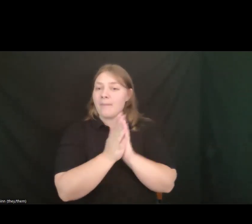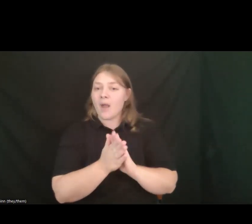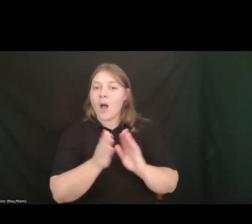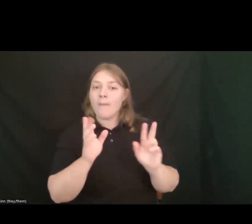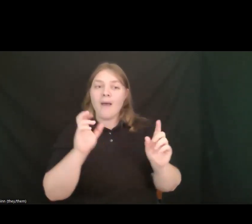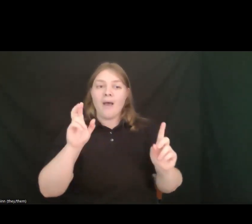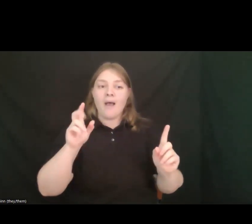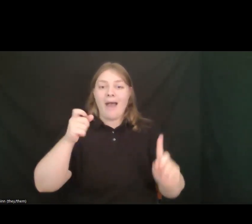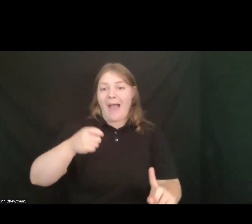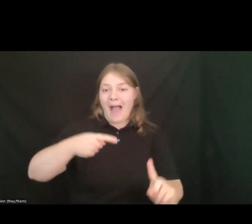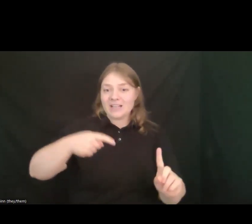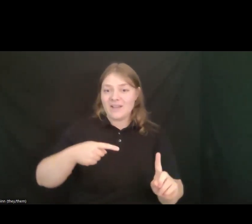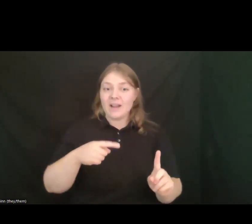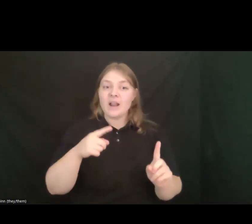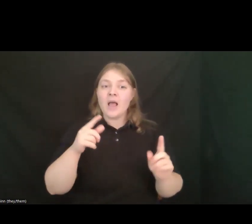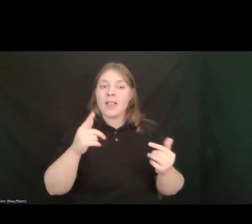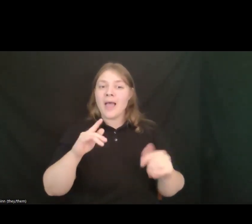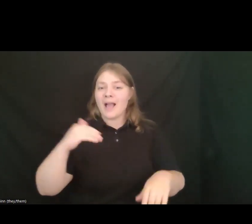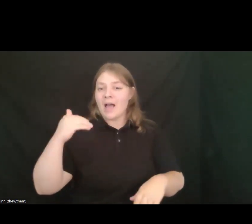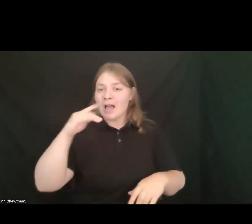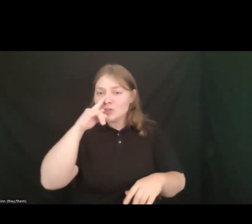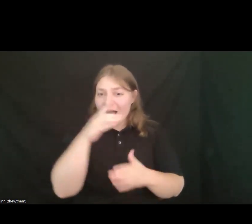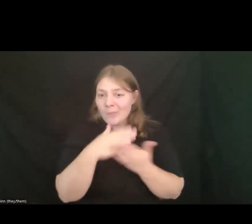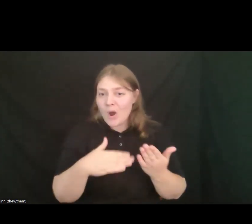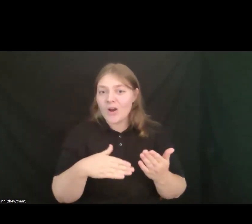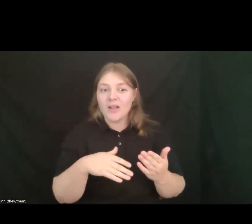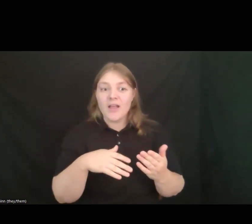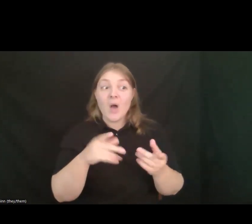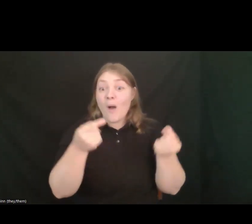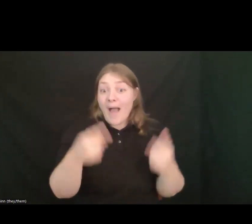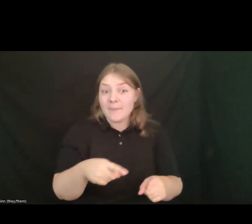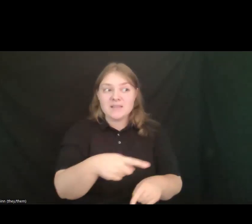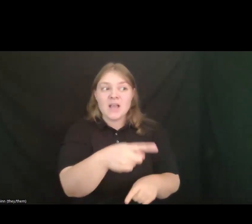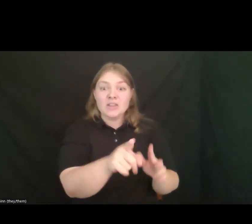what they begin to do with the pillows they don't even recognize it until I pointed out a